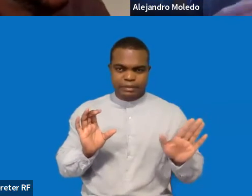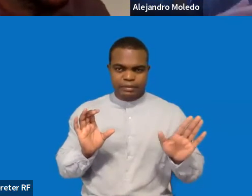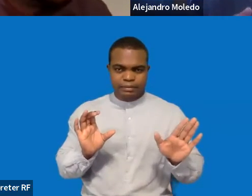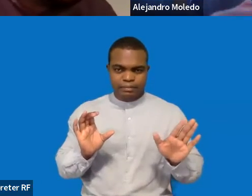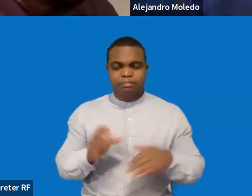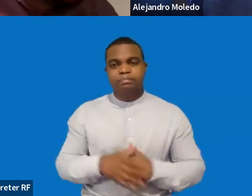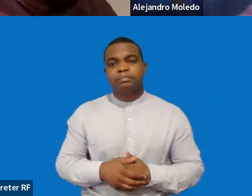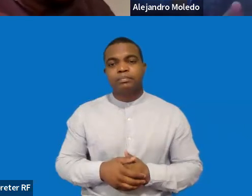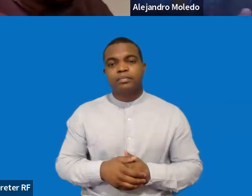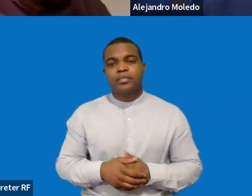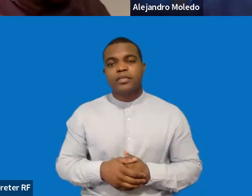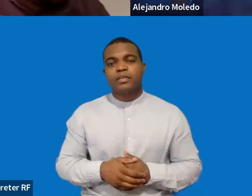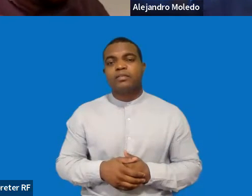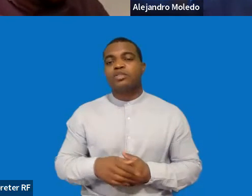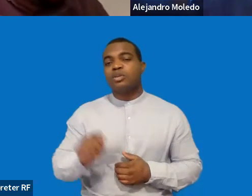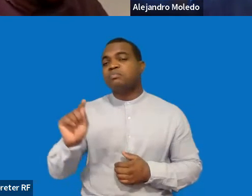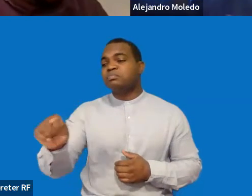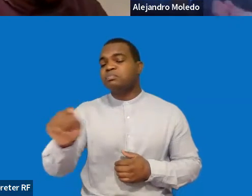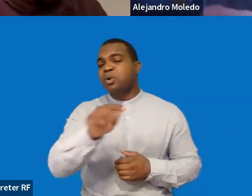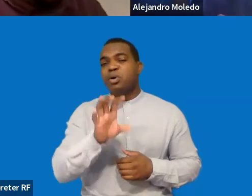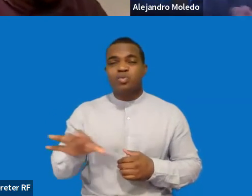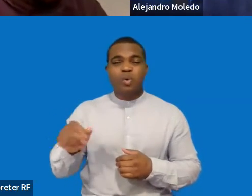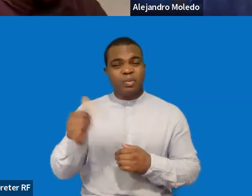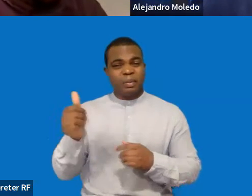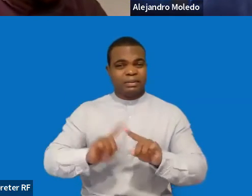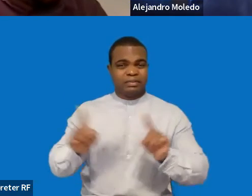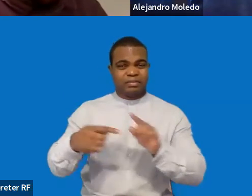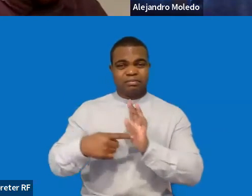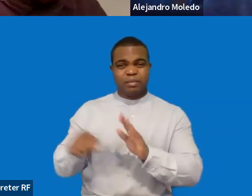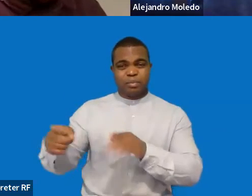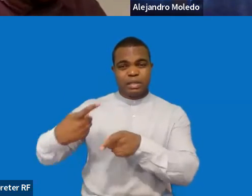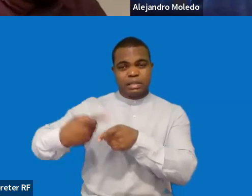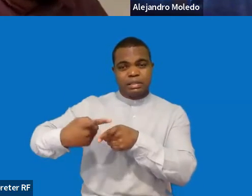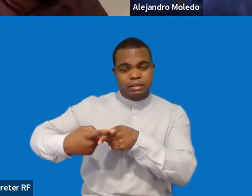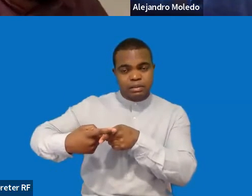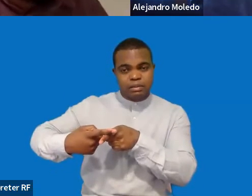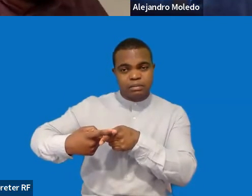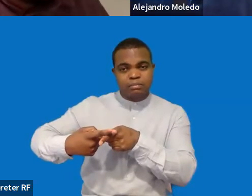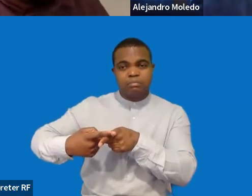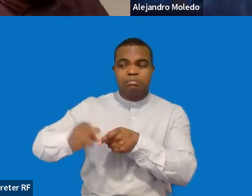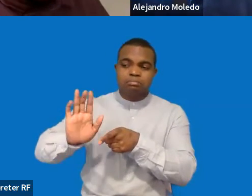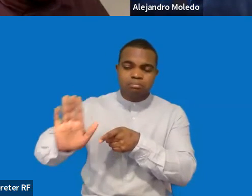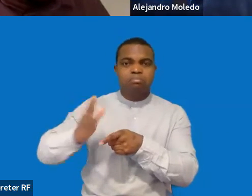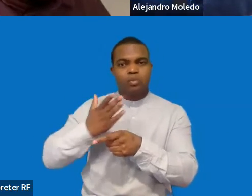there is the plan on having the European Disability Card on one side and the national card on the other.